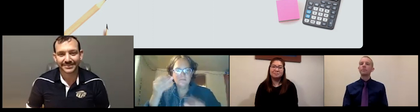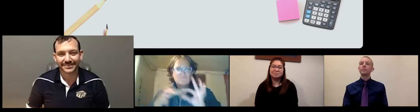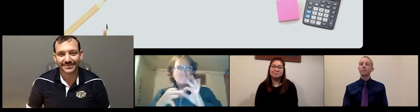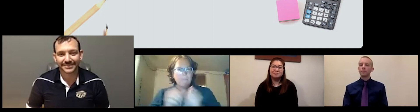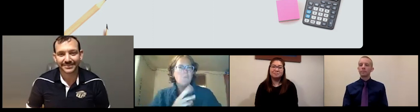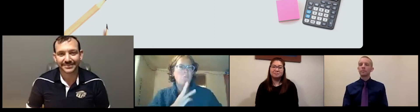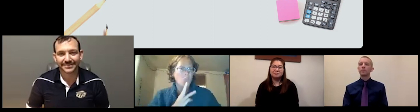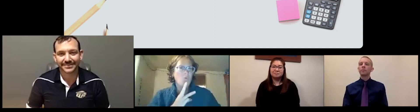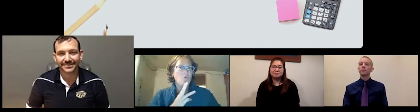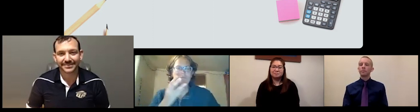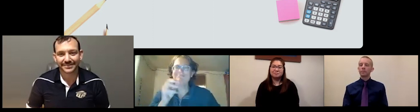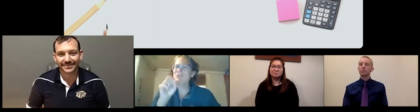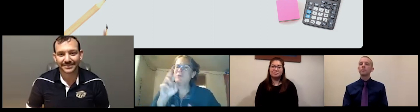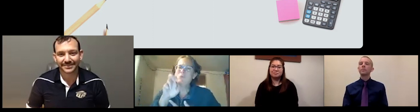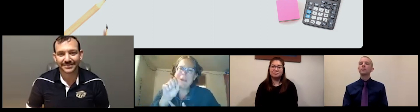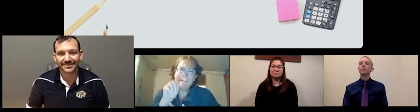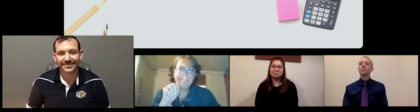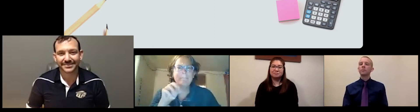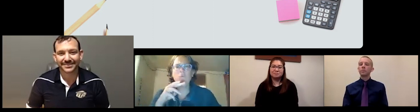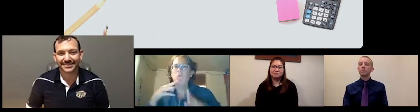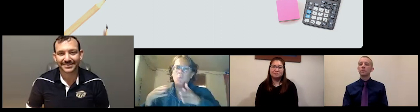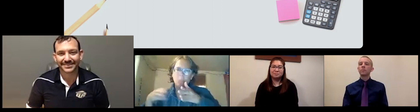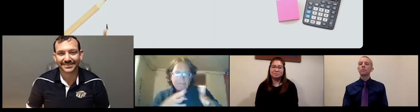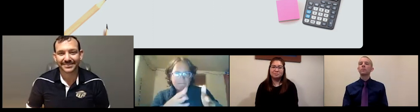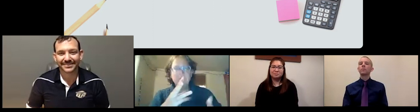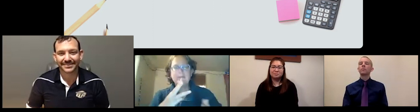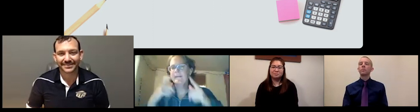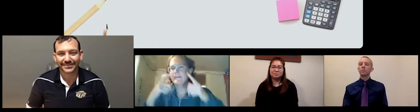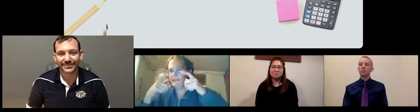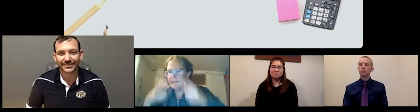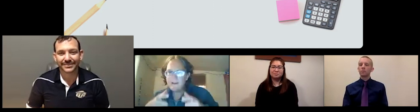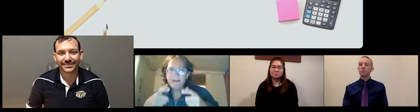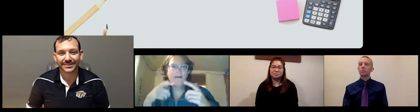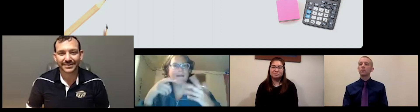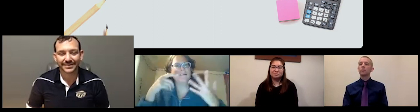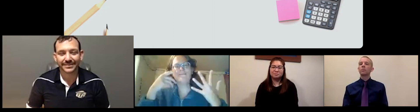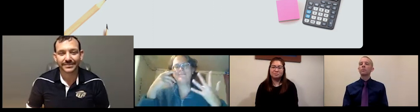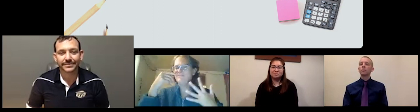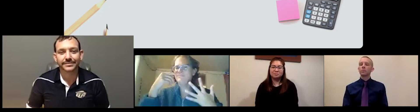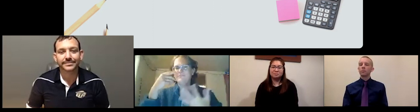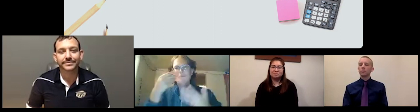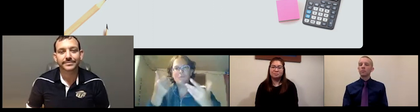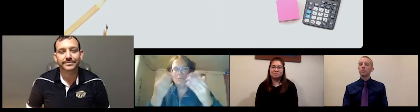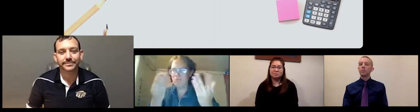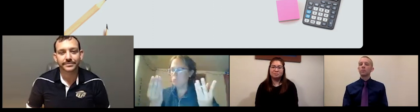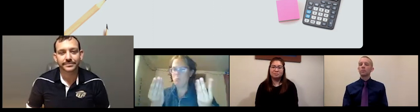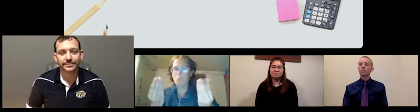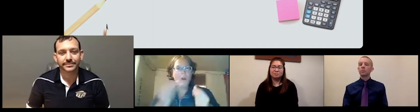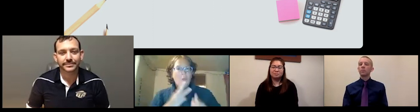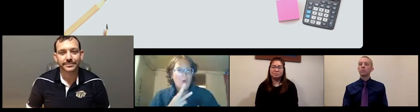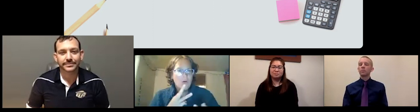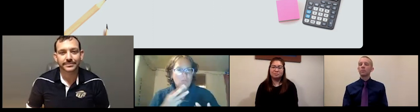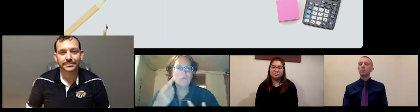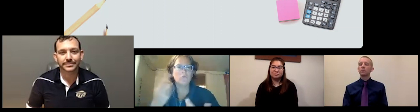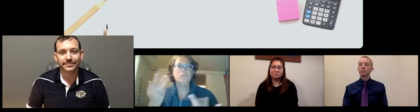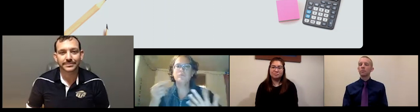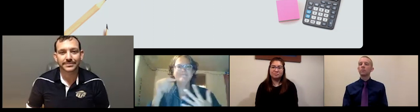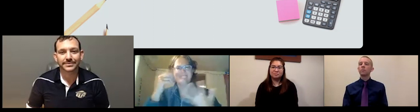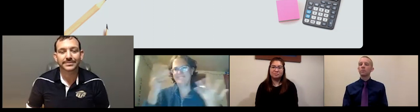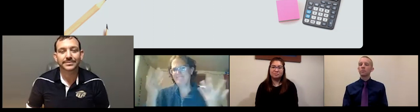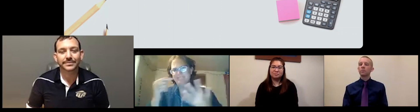I focus on water, like streams, rivers, lakes, groundwater, and many others.